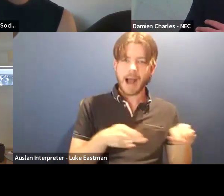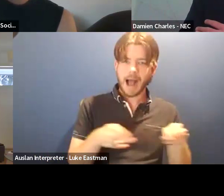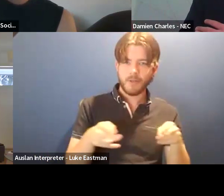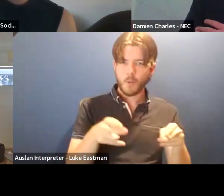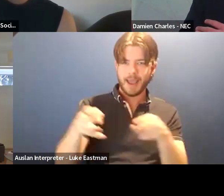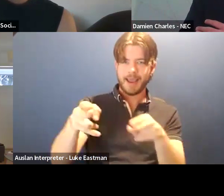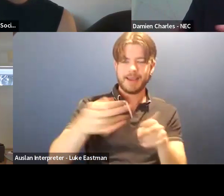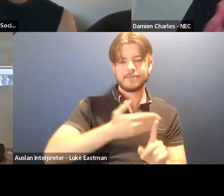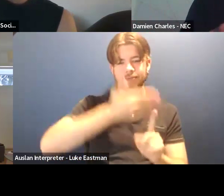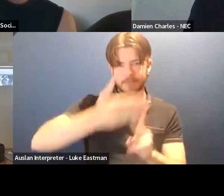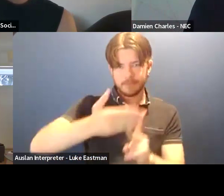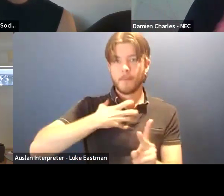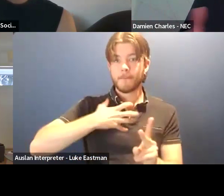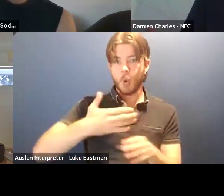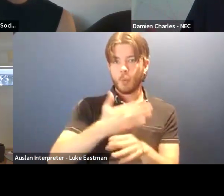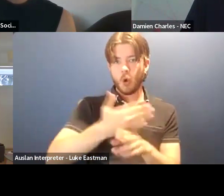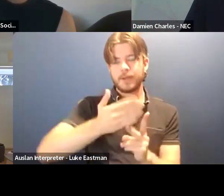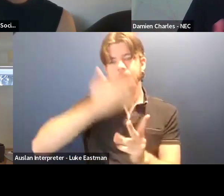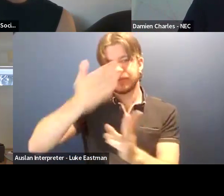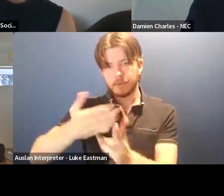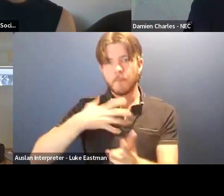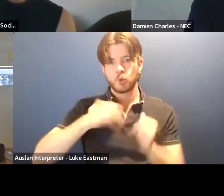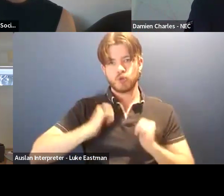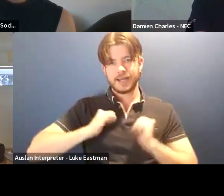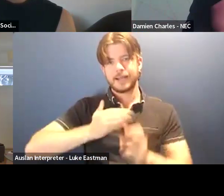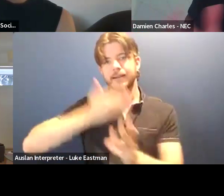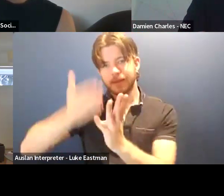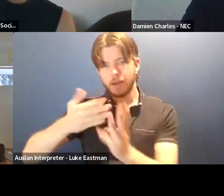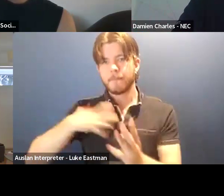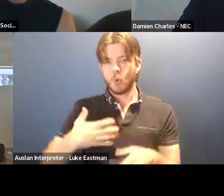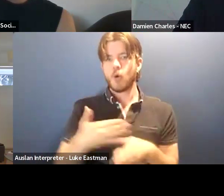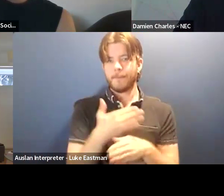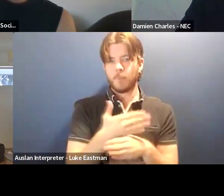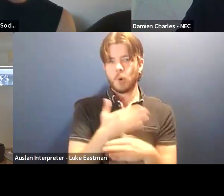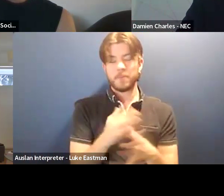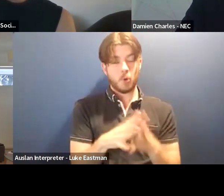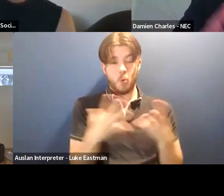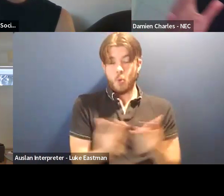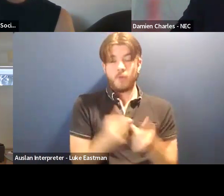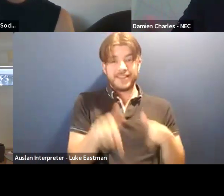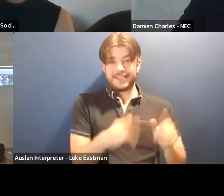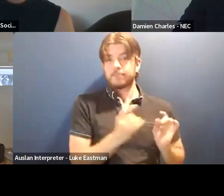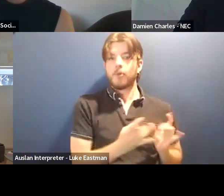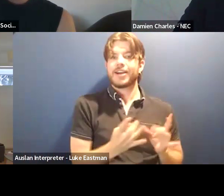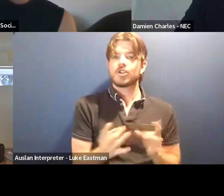ongoing employment it's a preparation if we all of our people here have the